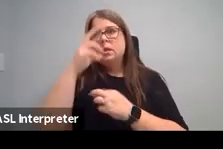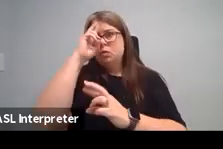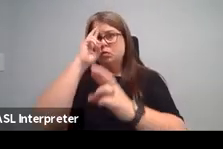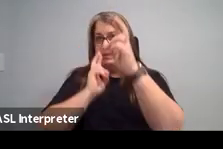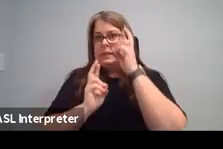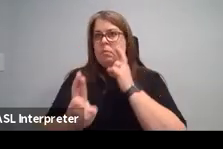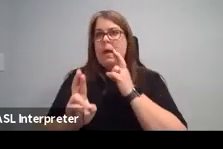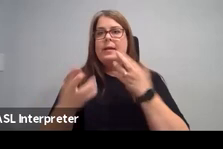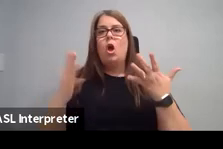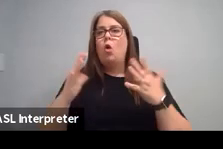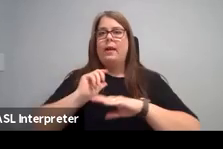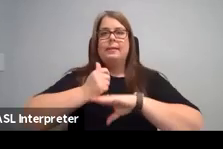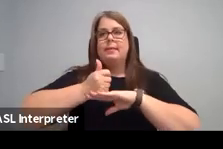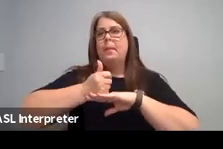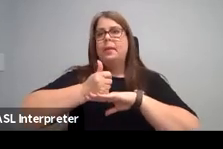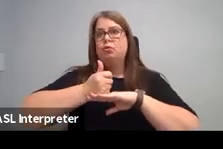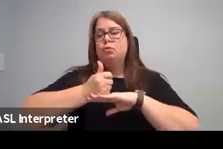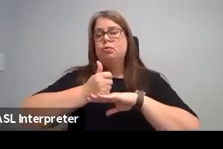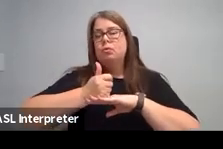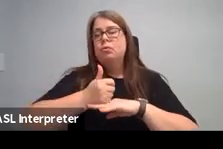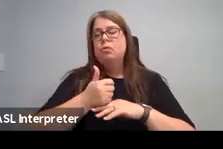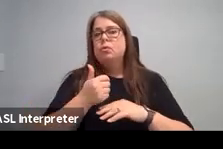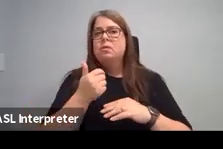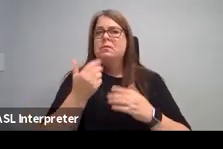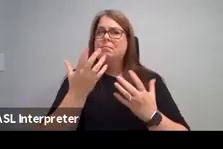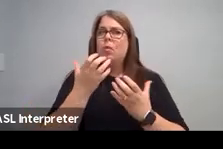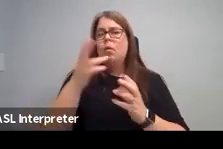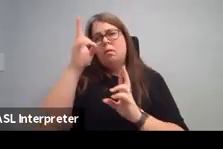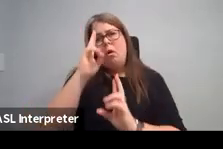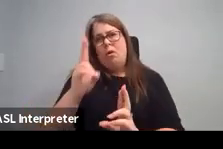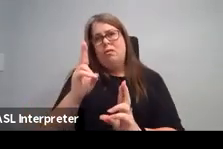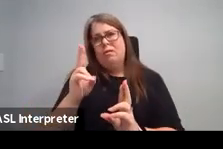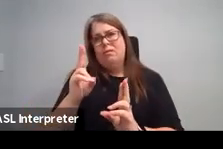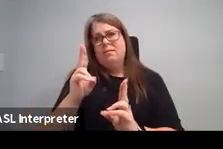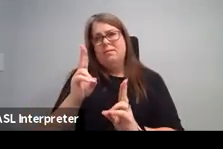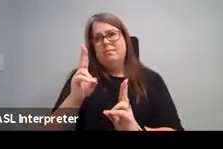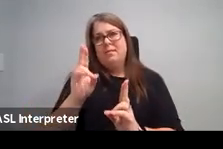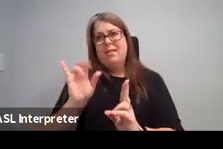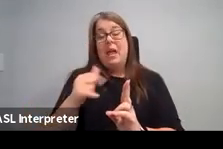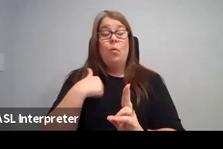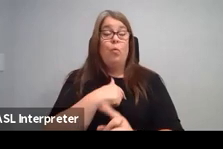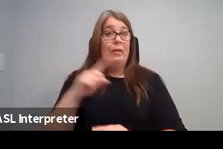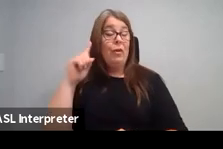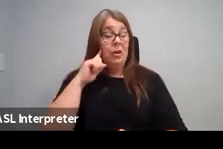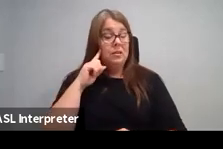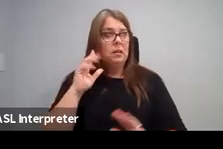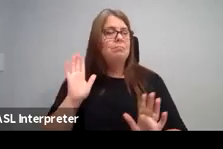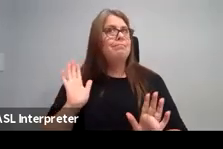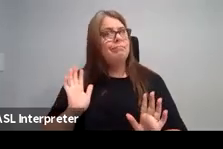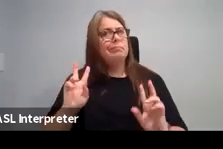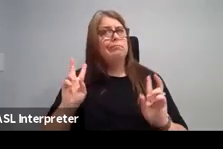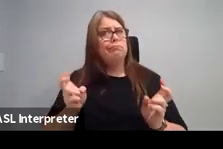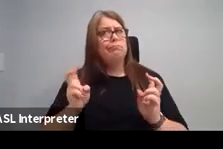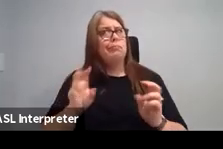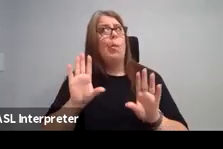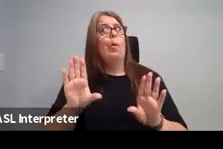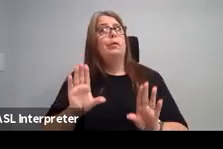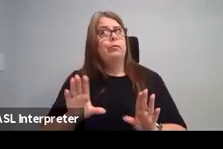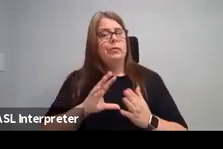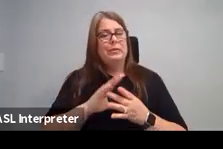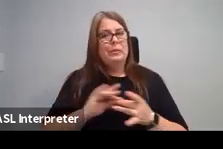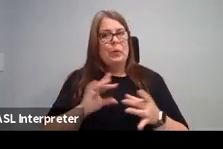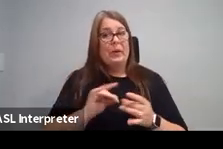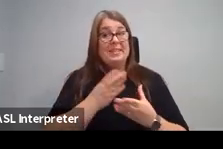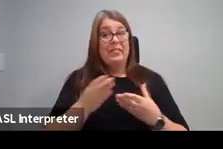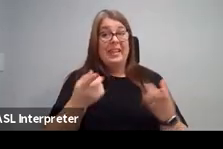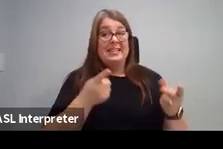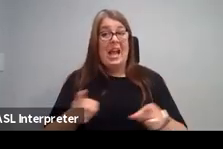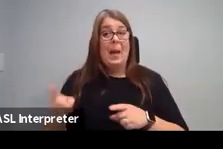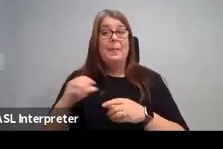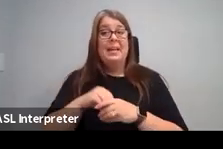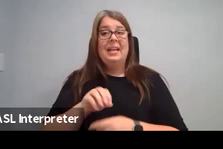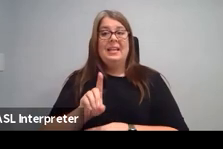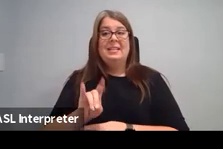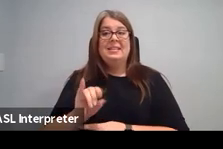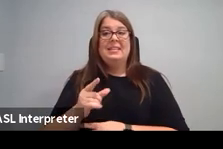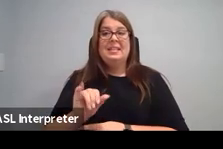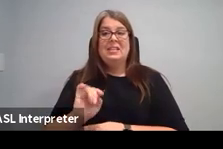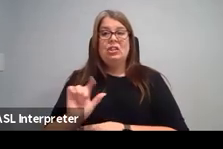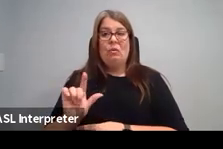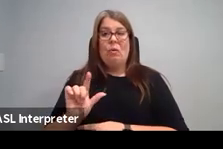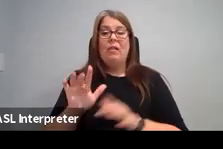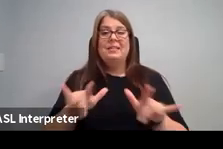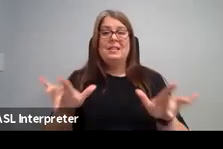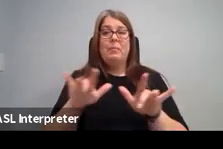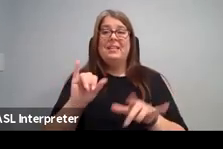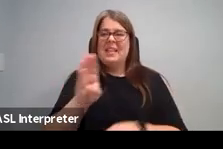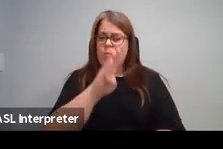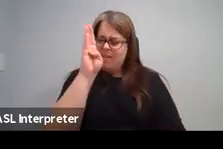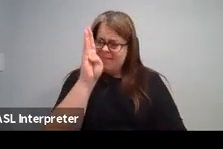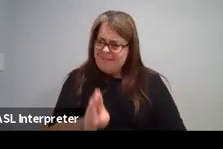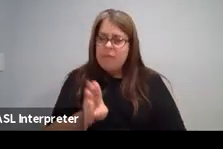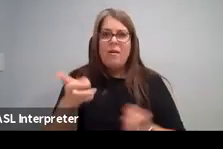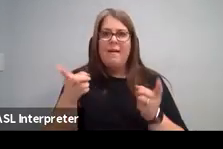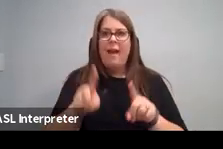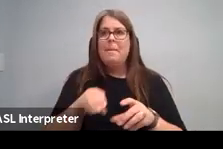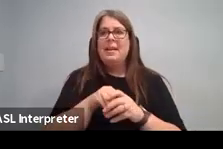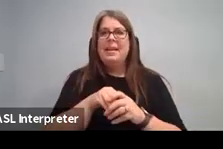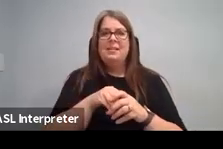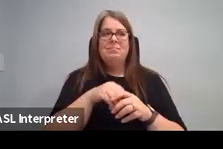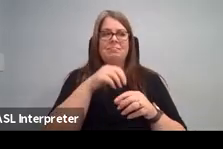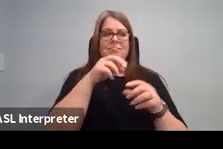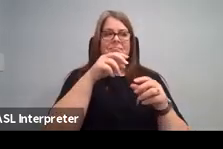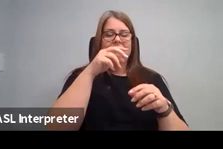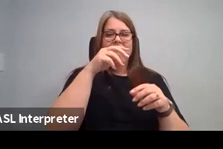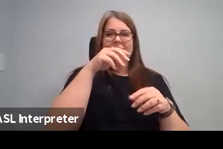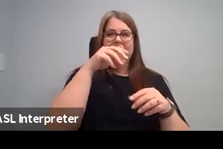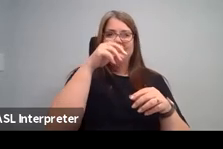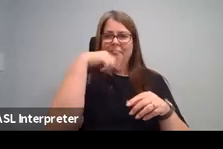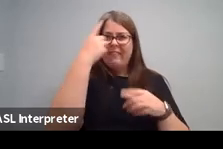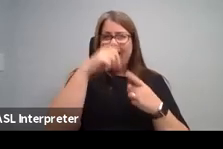Allison Frenzel : And so that's, I just wanted to kind of honor that because we've heard some wonderful stories already of things that have happened in digital space that would have never happened in a personal in person space. So anyways, um, Joel. I think we skipped a slide.